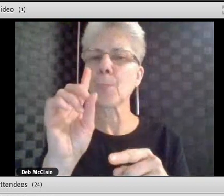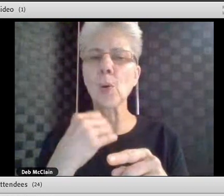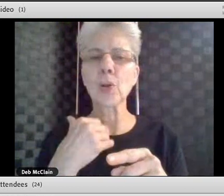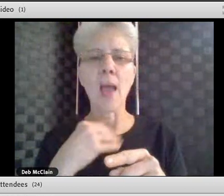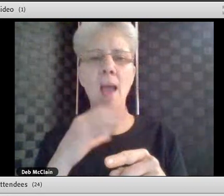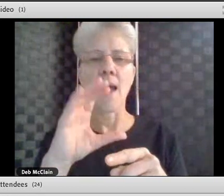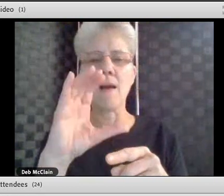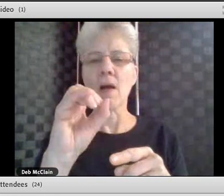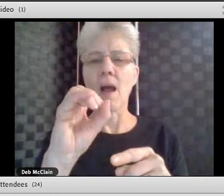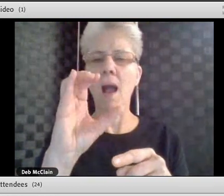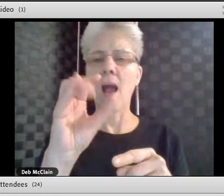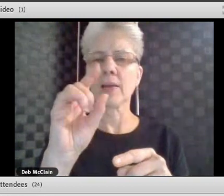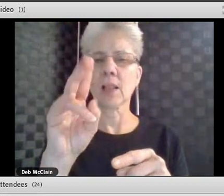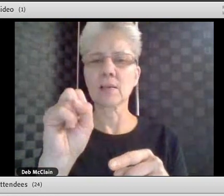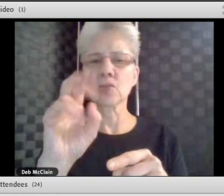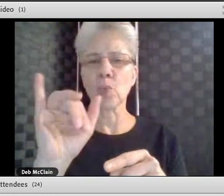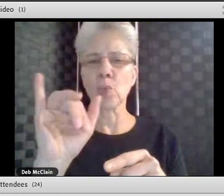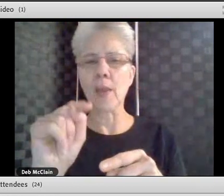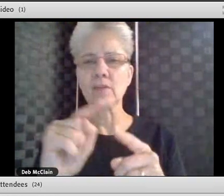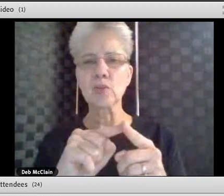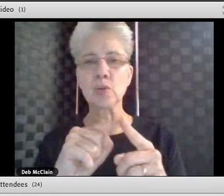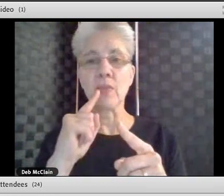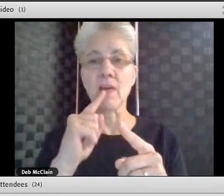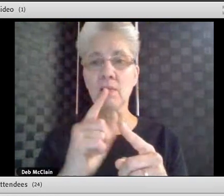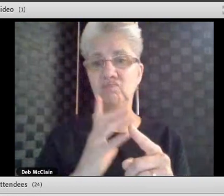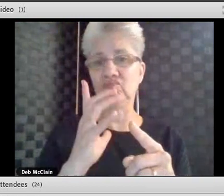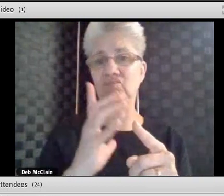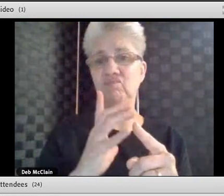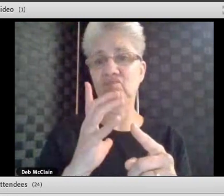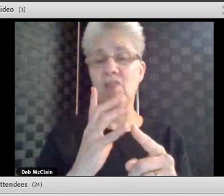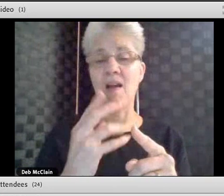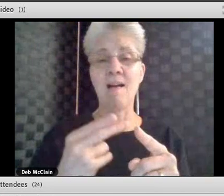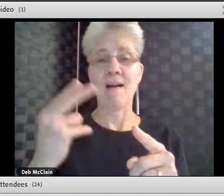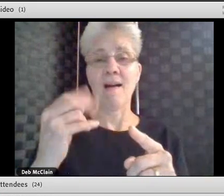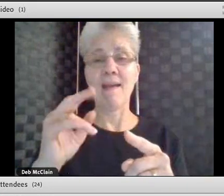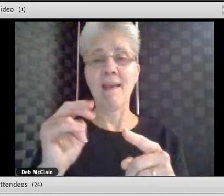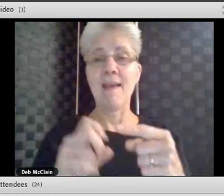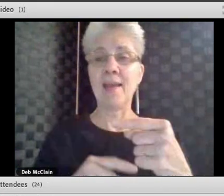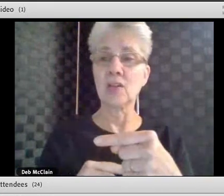up to the super high-end devices that require more performance, more computers.